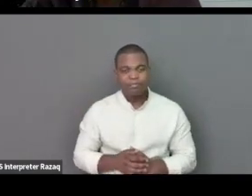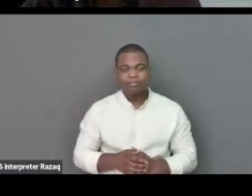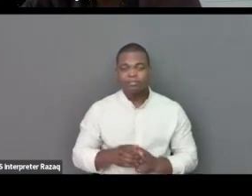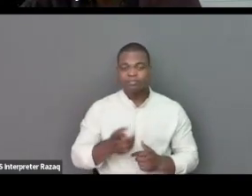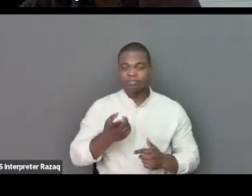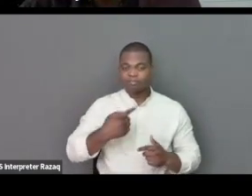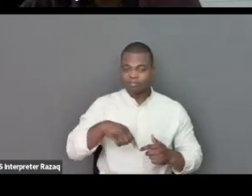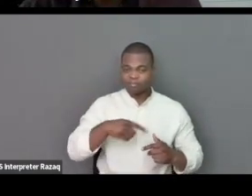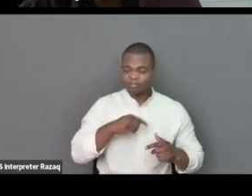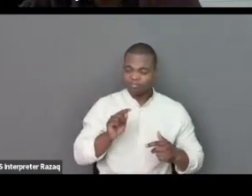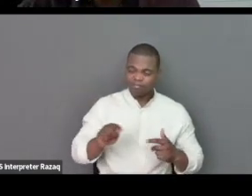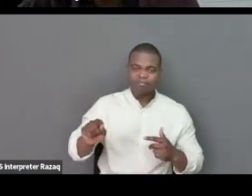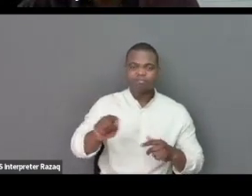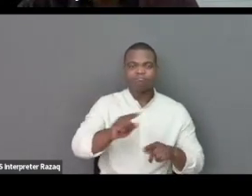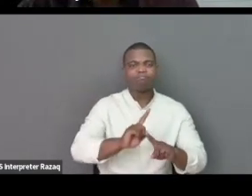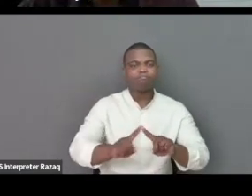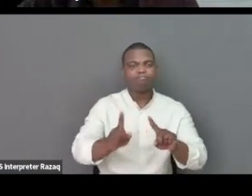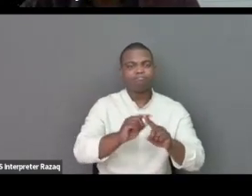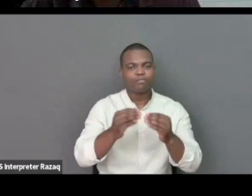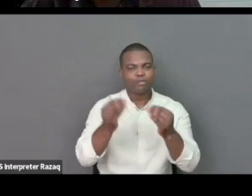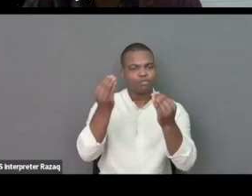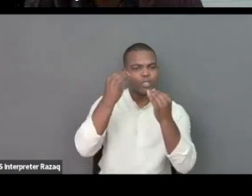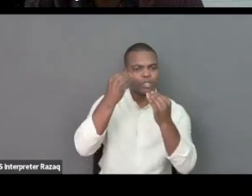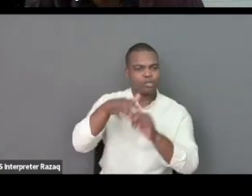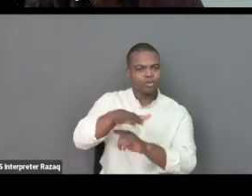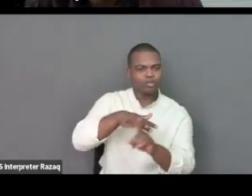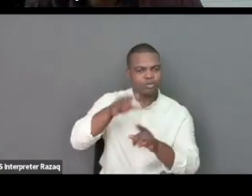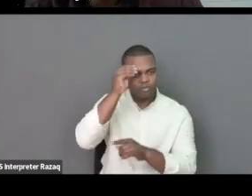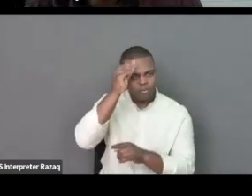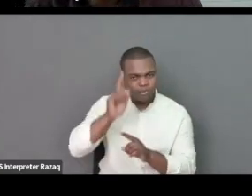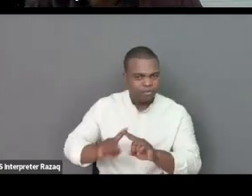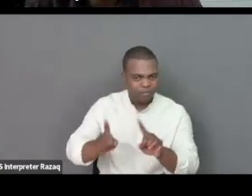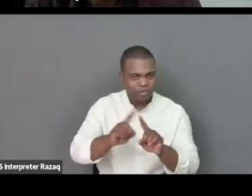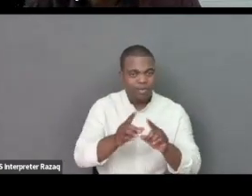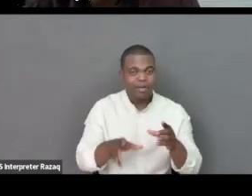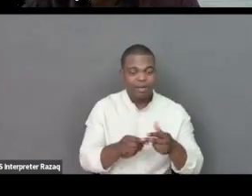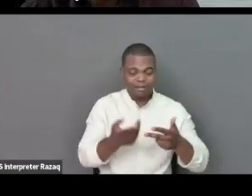associated partner, the European Disability Forum, an